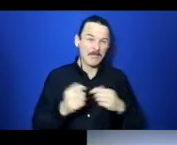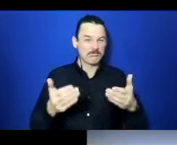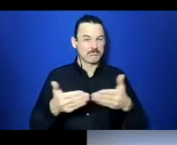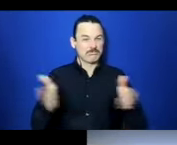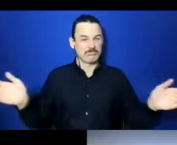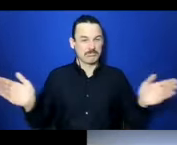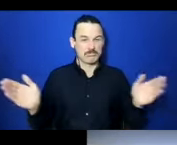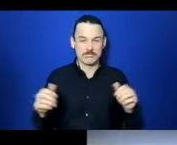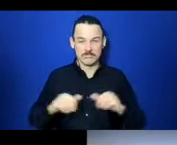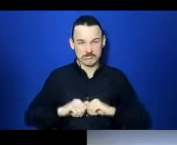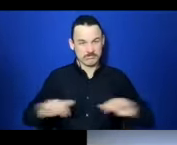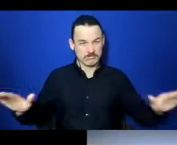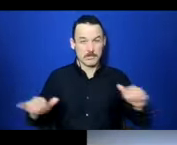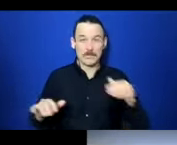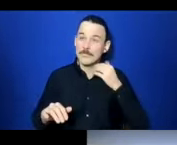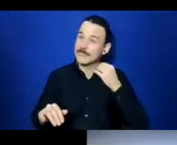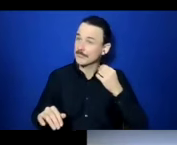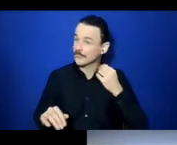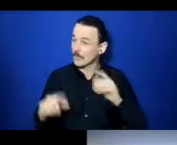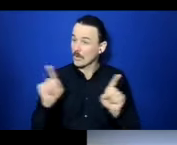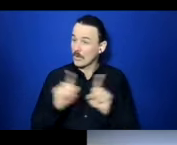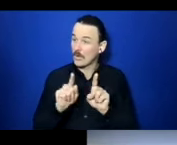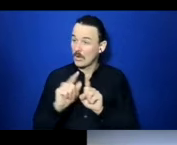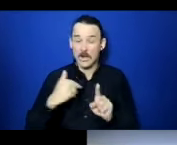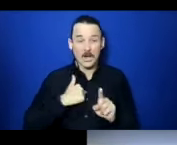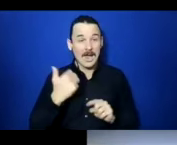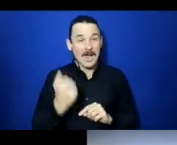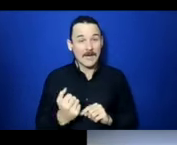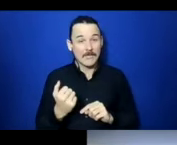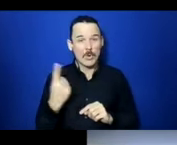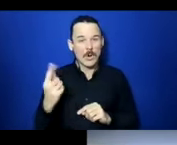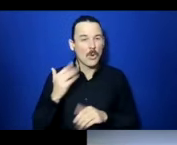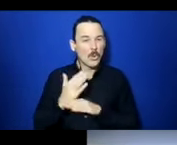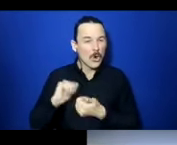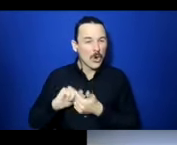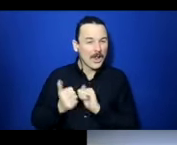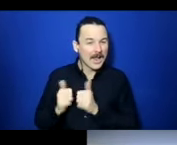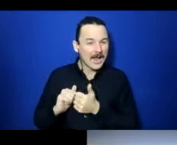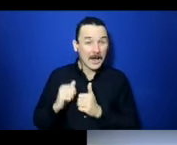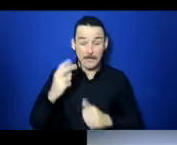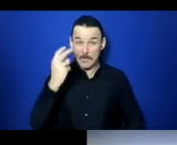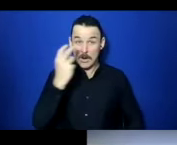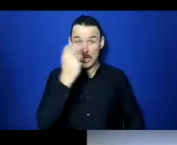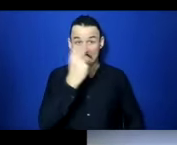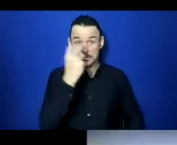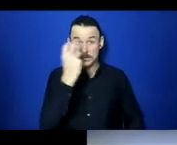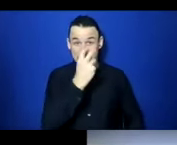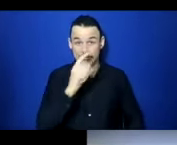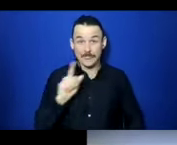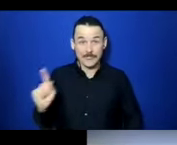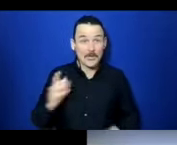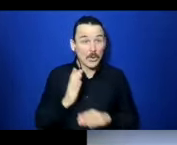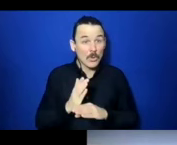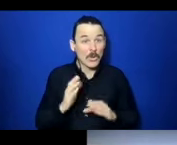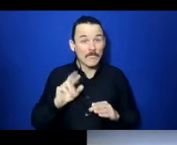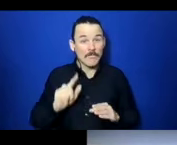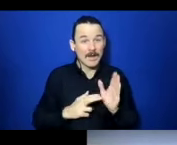a colleague who is completely blind and he works for NASA, identifying new sound, sorry new planets